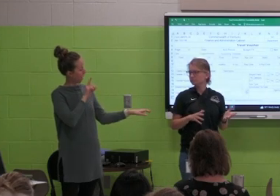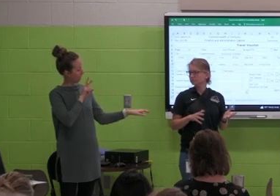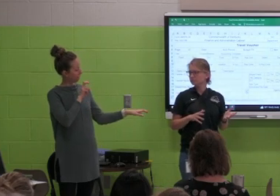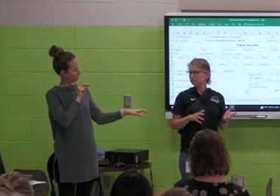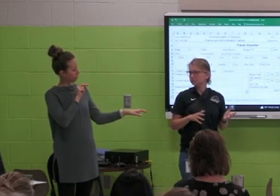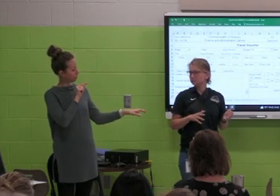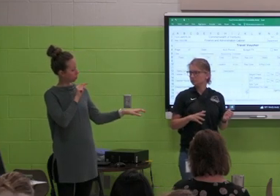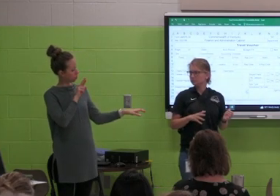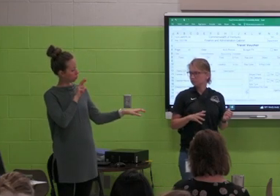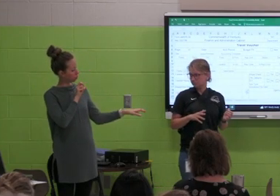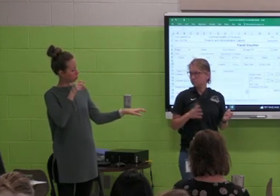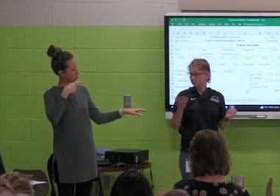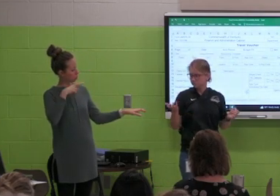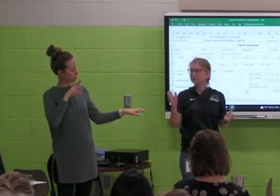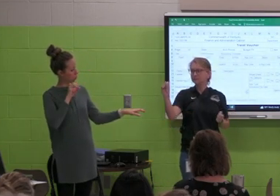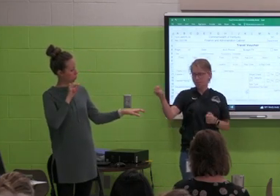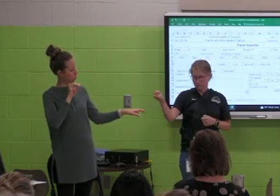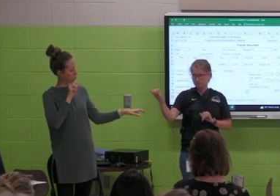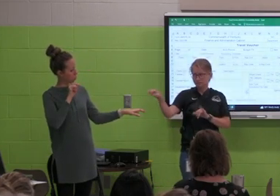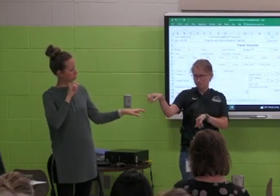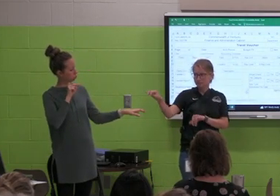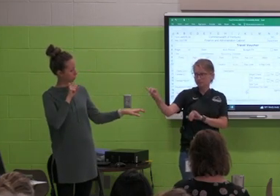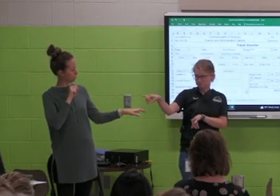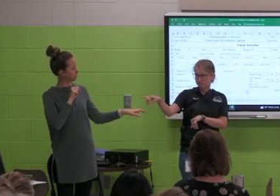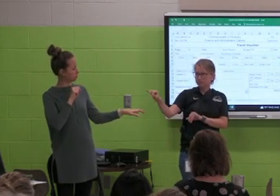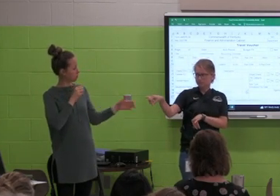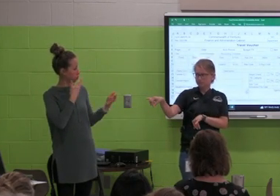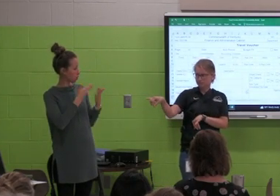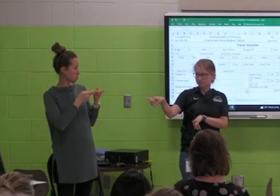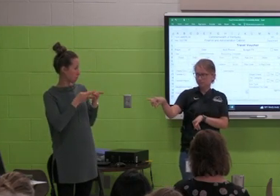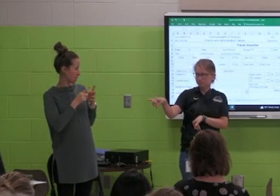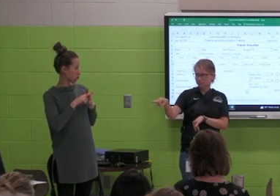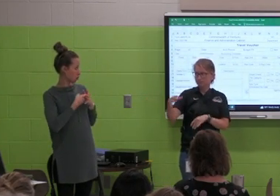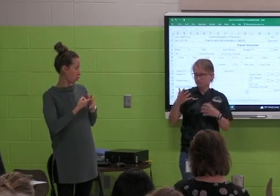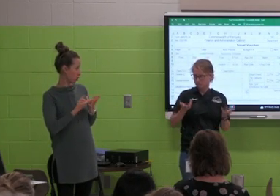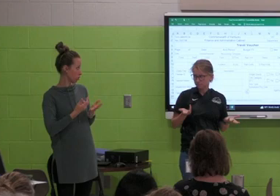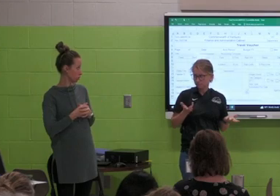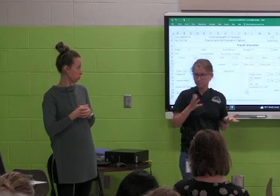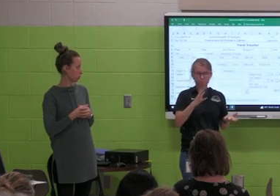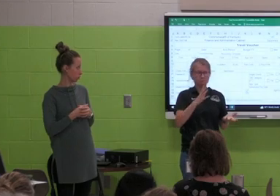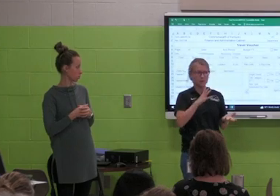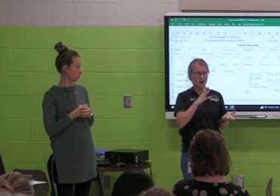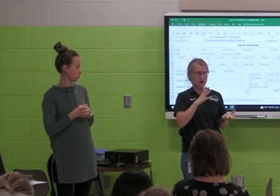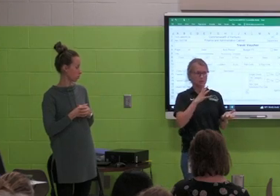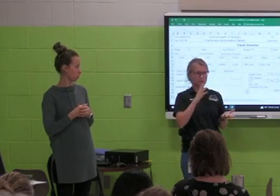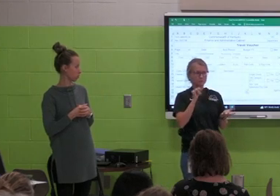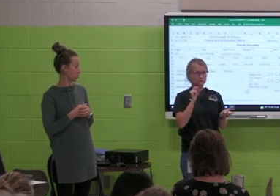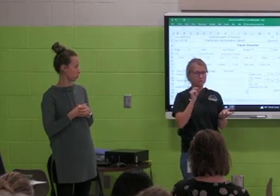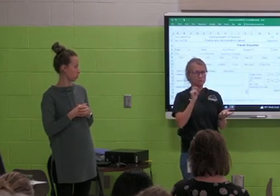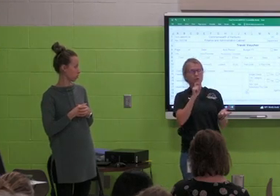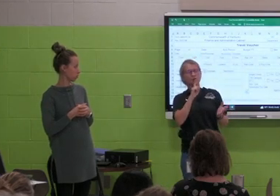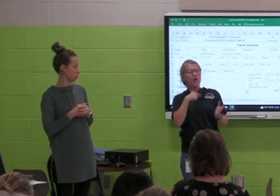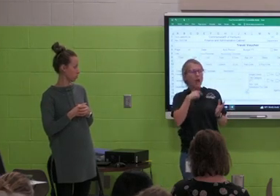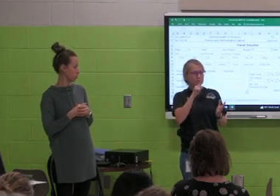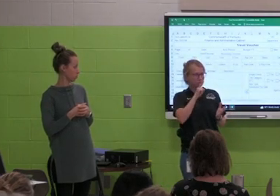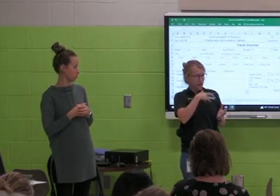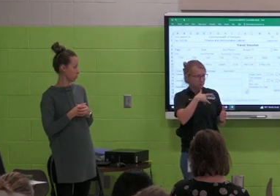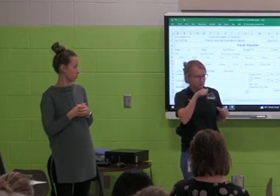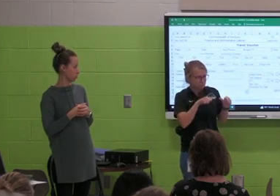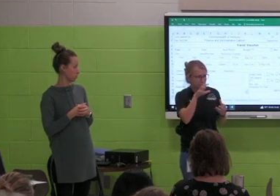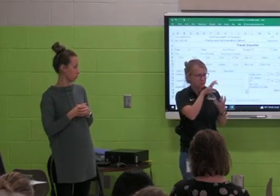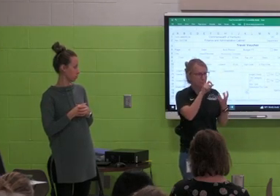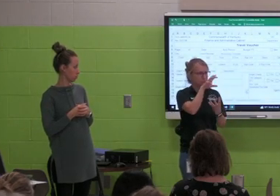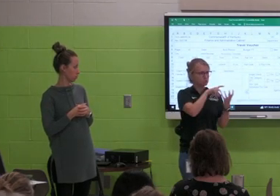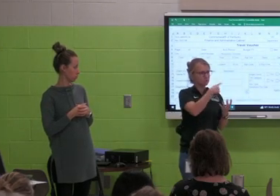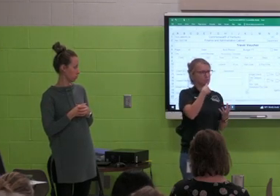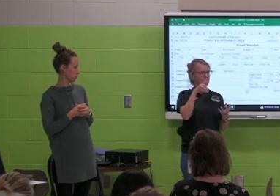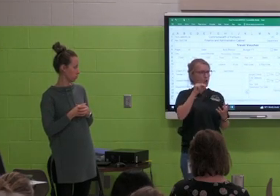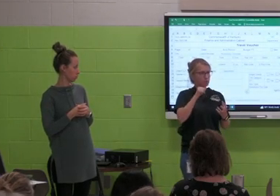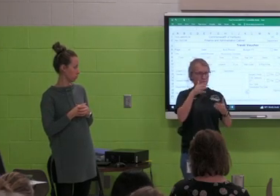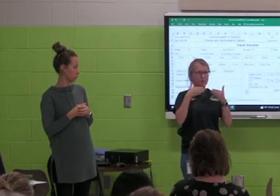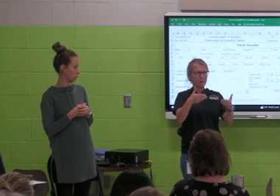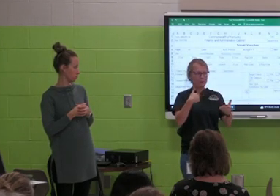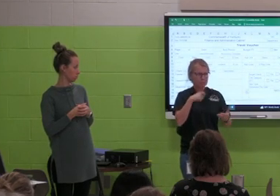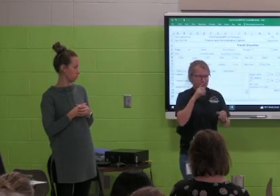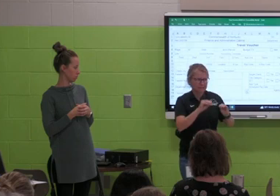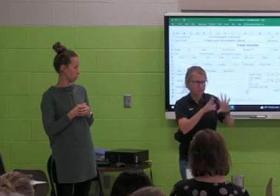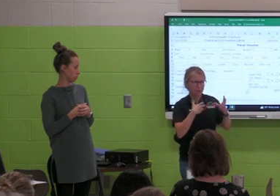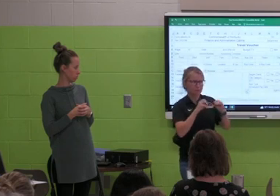yeah so Cheyenne was suggesting a place to start with but I've been a